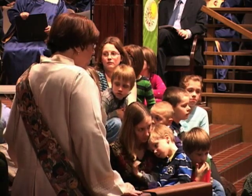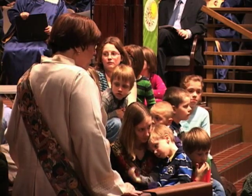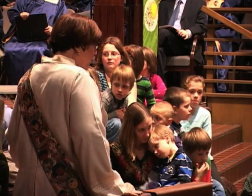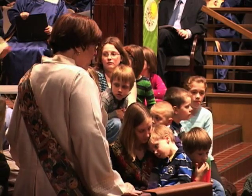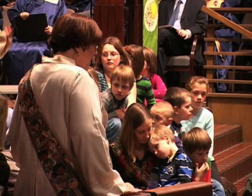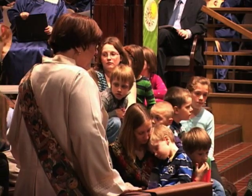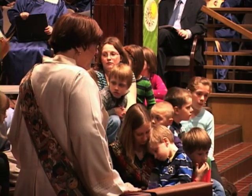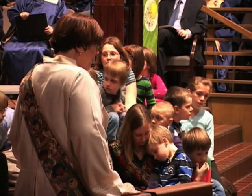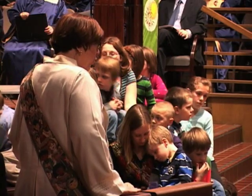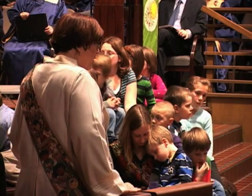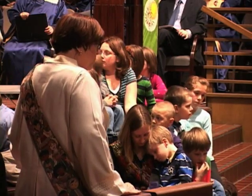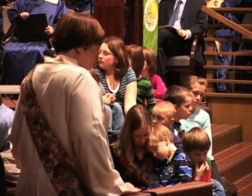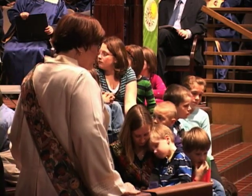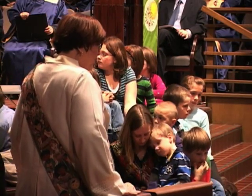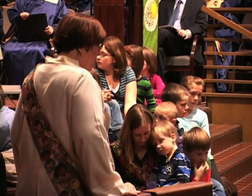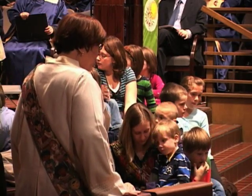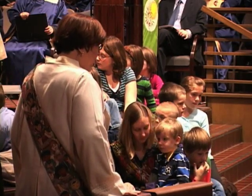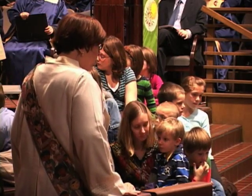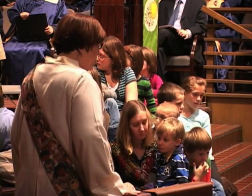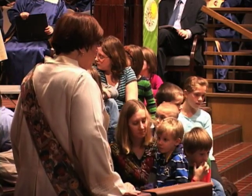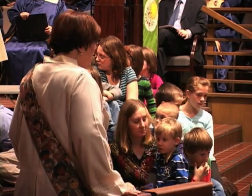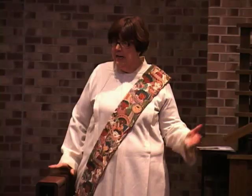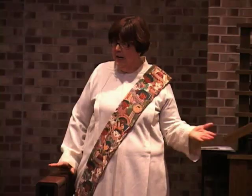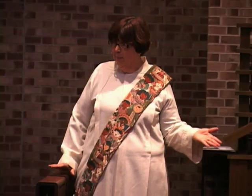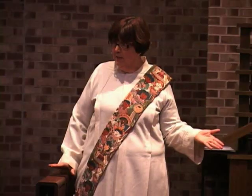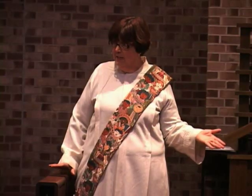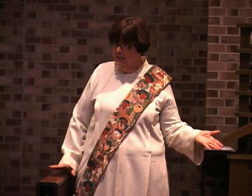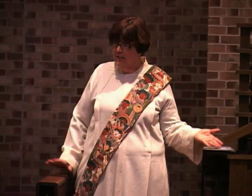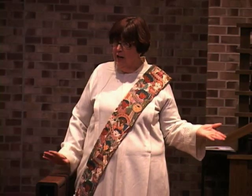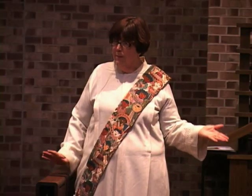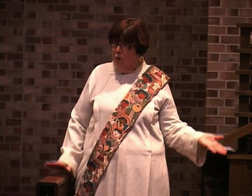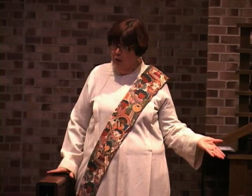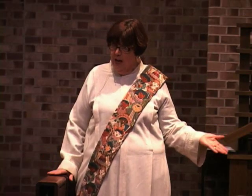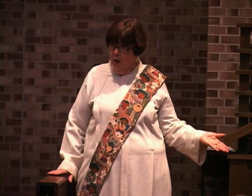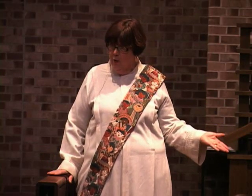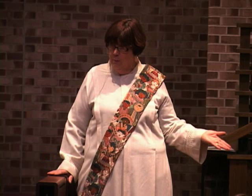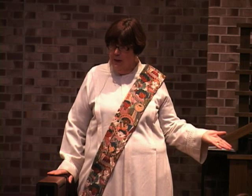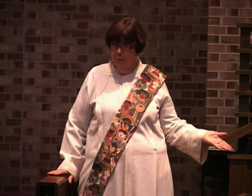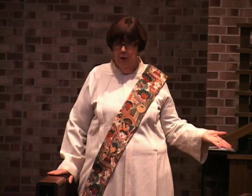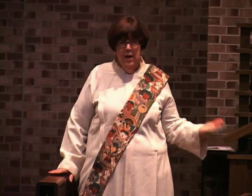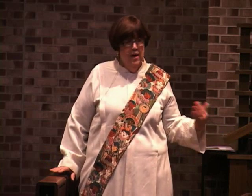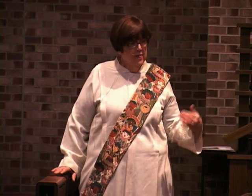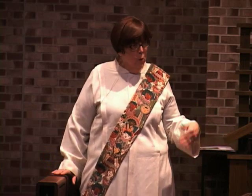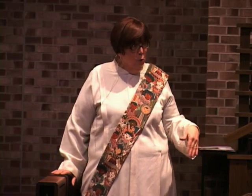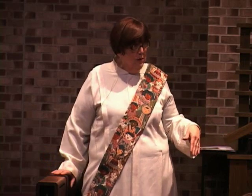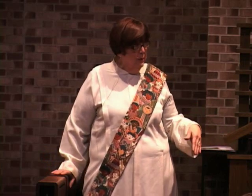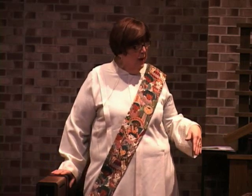of people who were deaf, who couldn't hear, and so they weren't able to speak. But, one